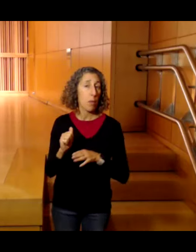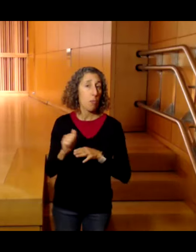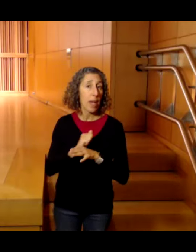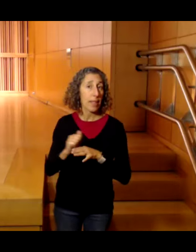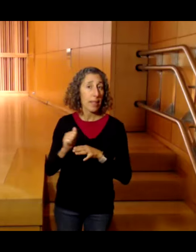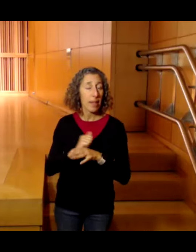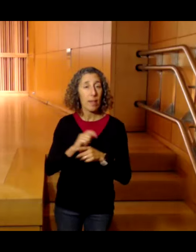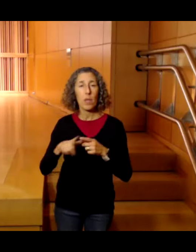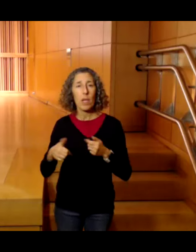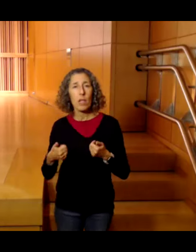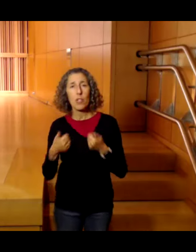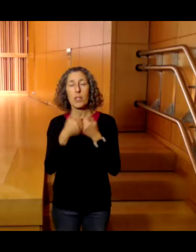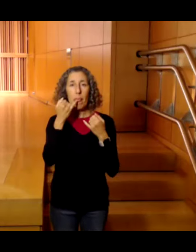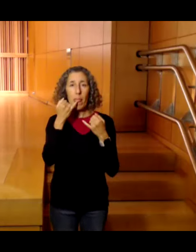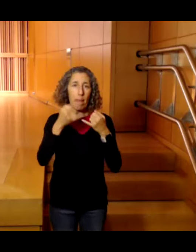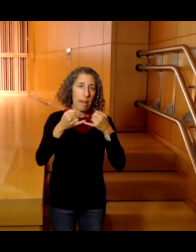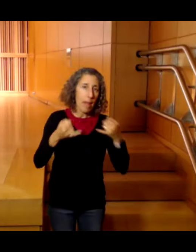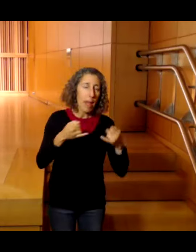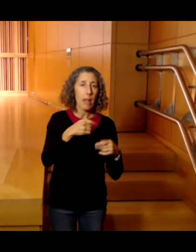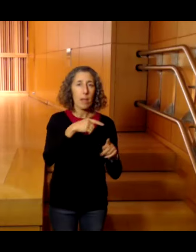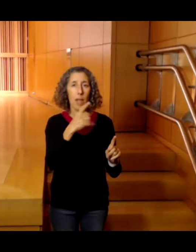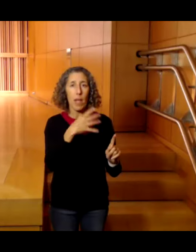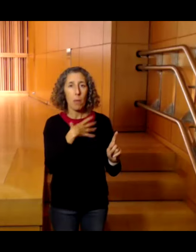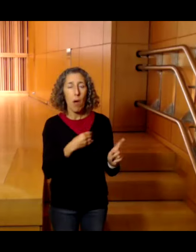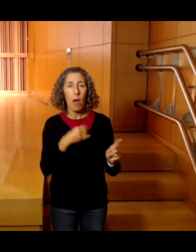between good and bad, black and white, men and women, straight and queer.